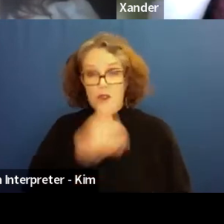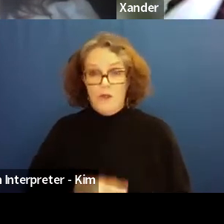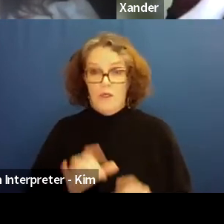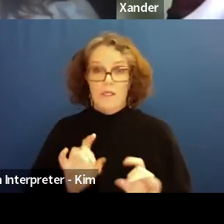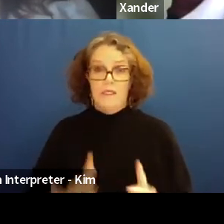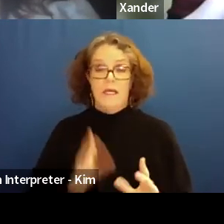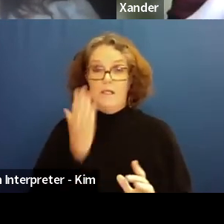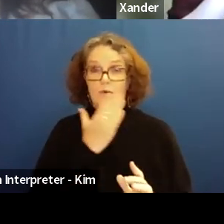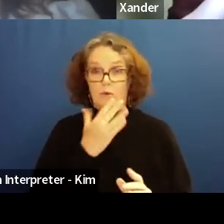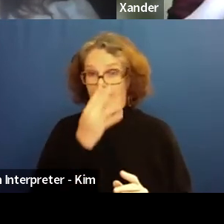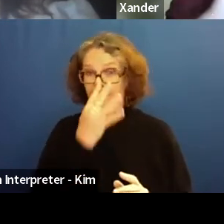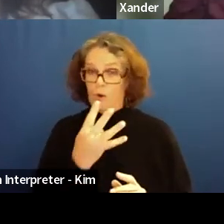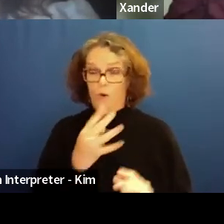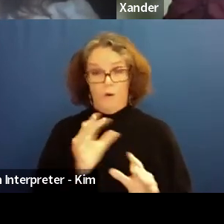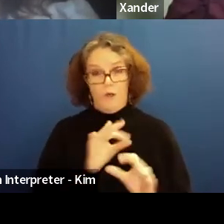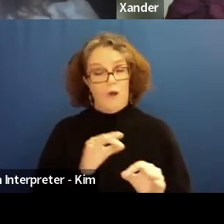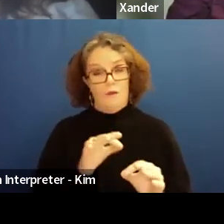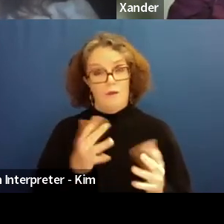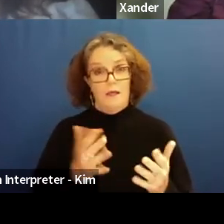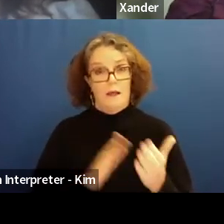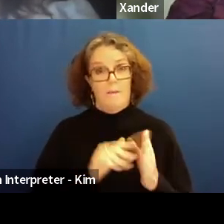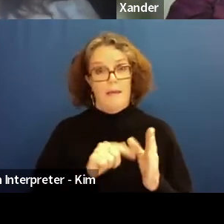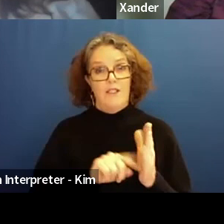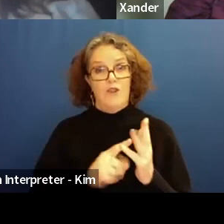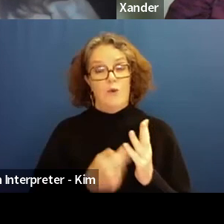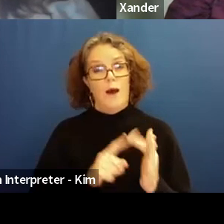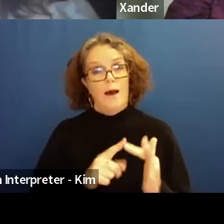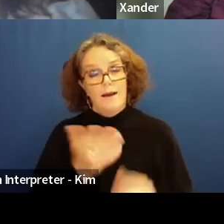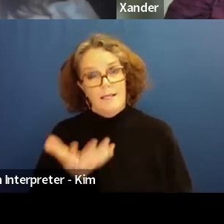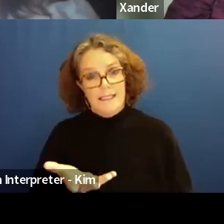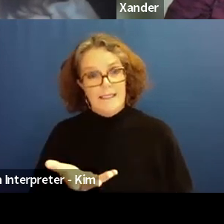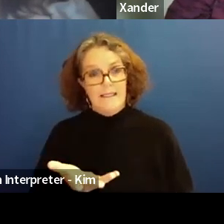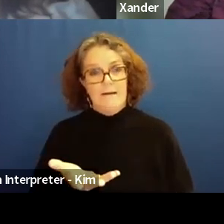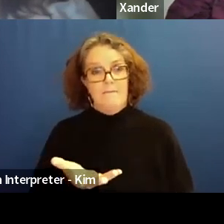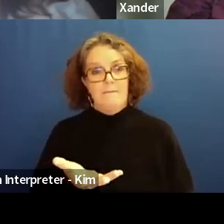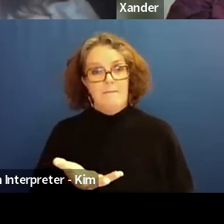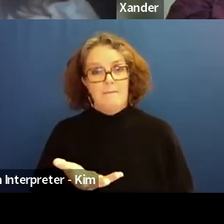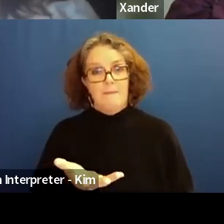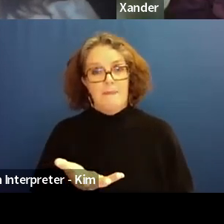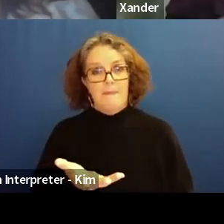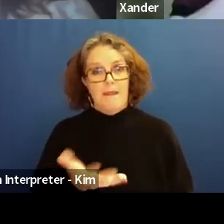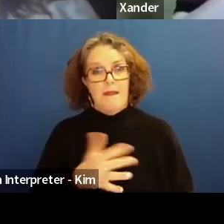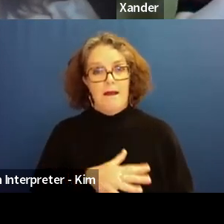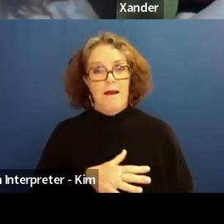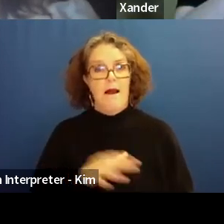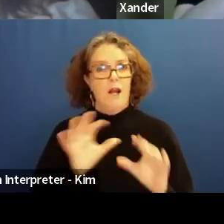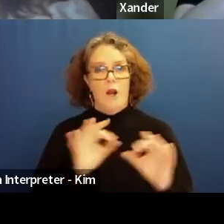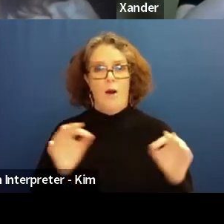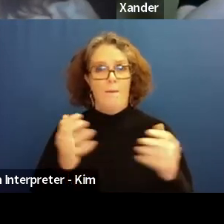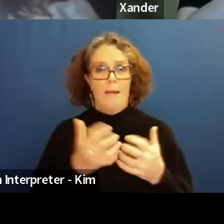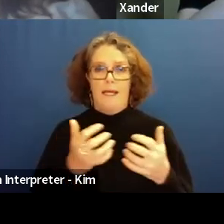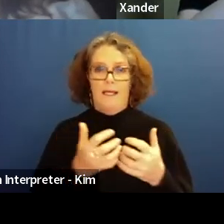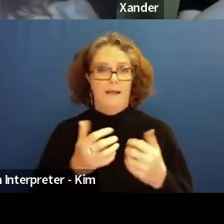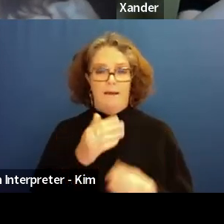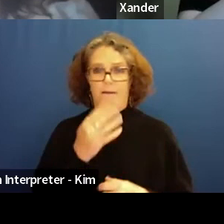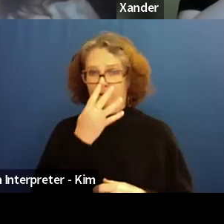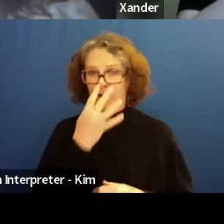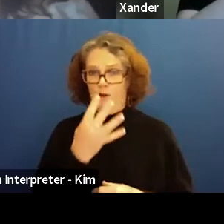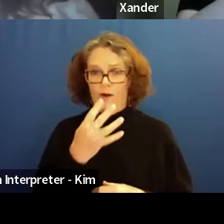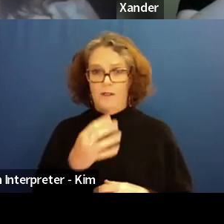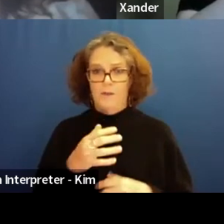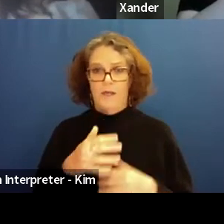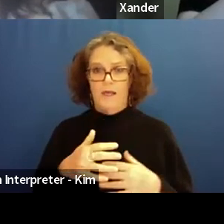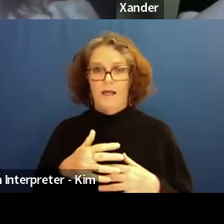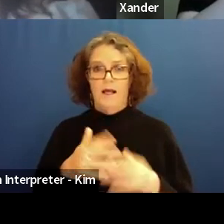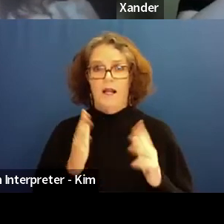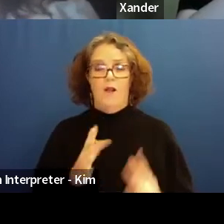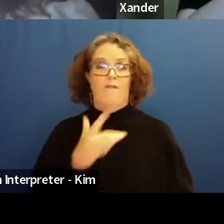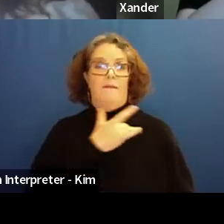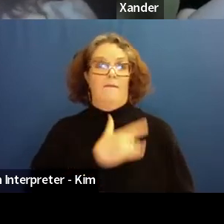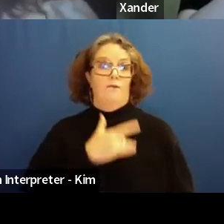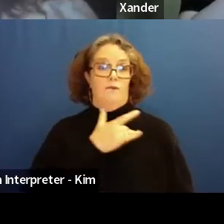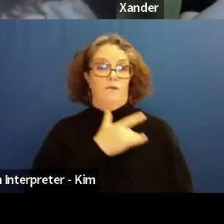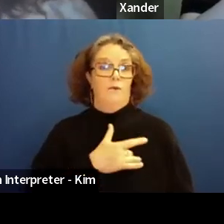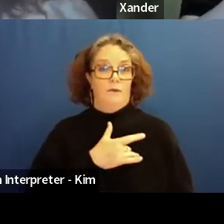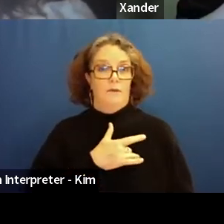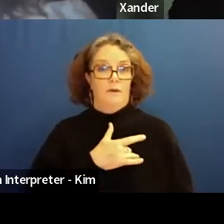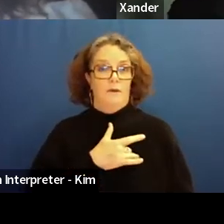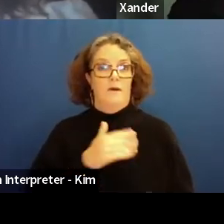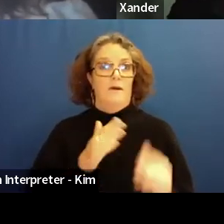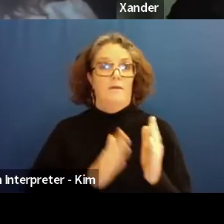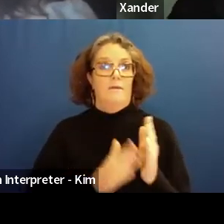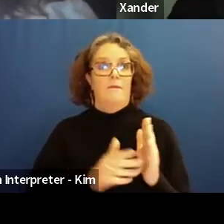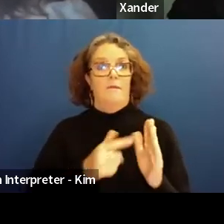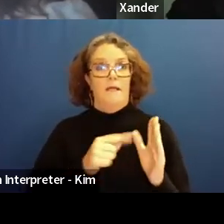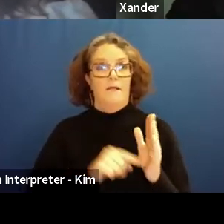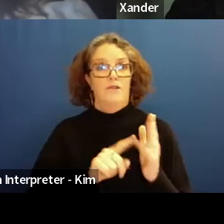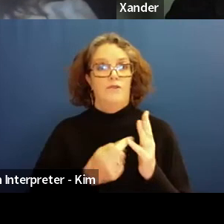And, you know, I don't think, I don't think there are terribly many terribly many four year olds with huge emotional maturity full stop. And so it's about that.